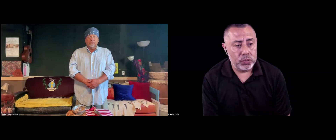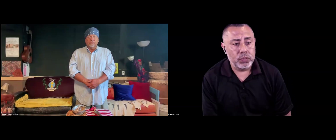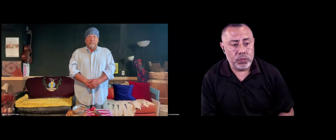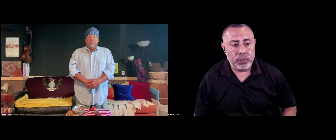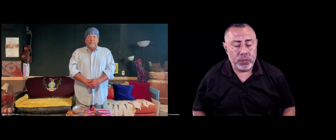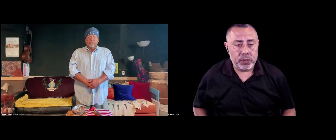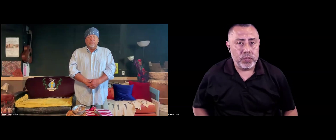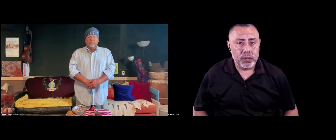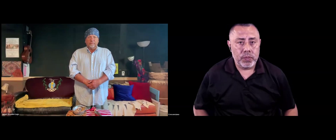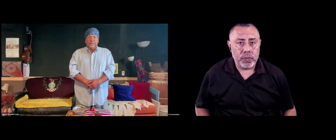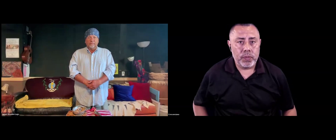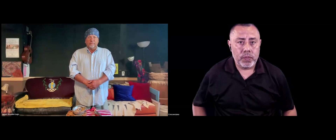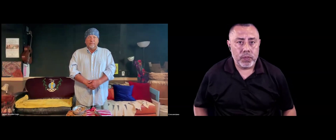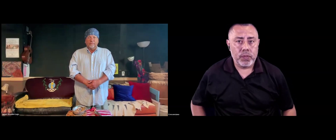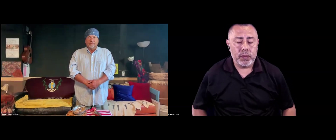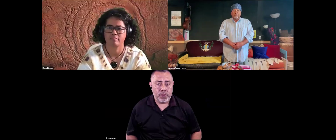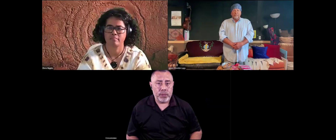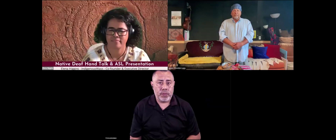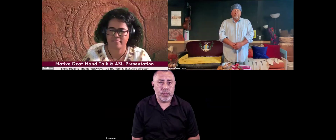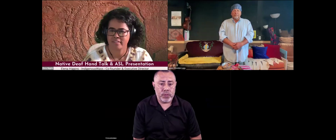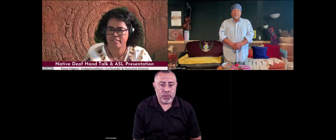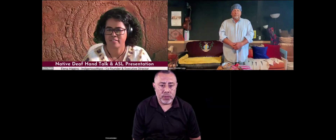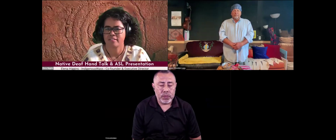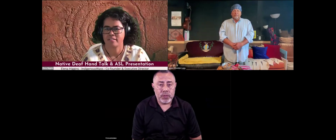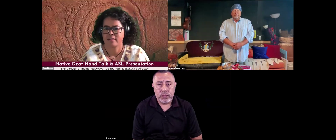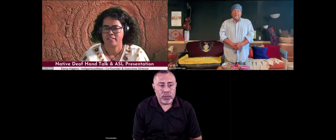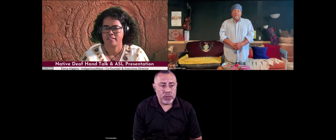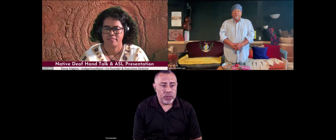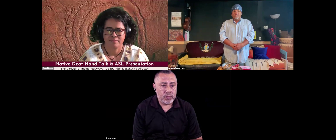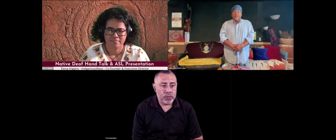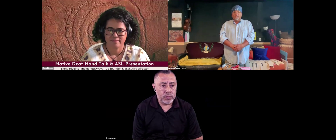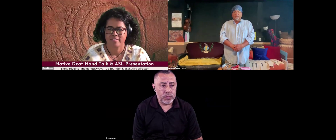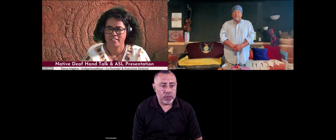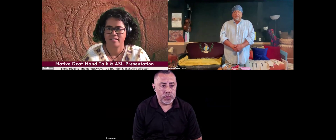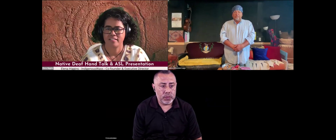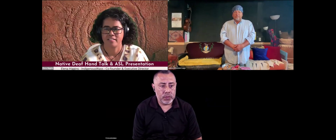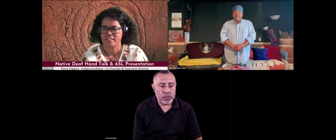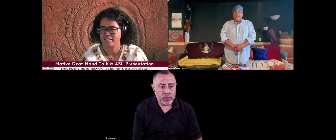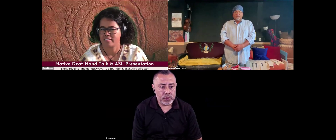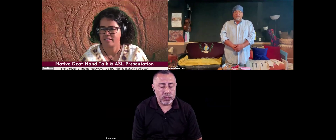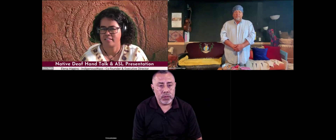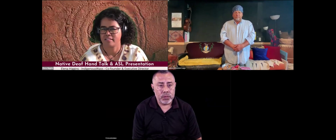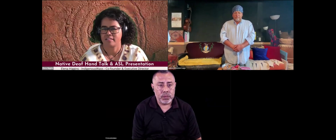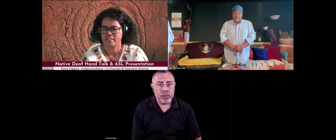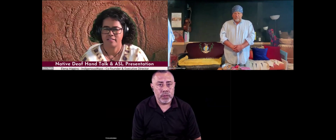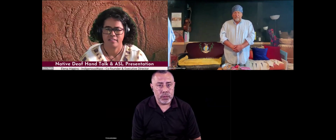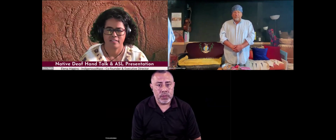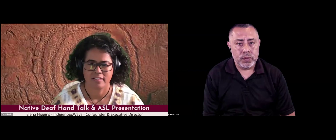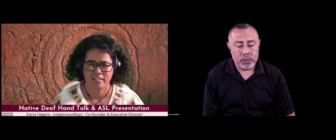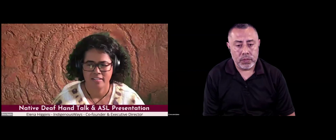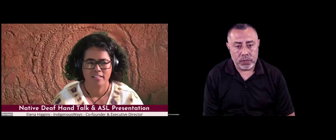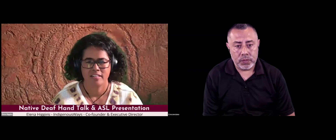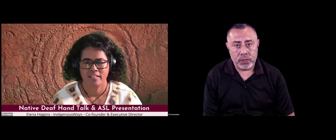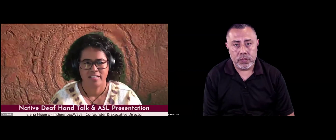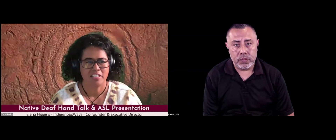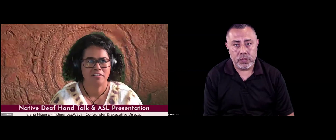Thank you.